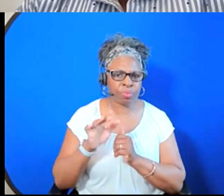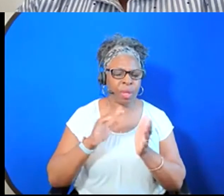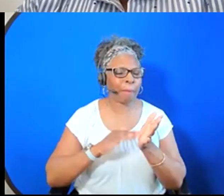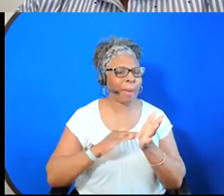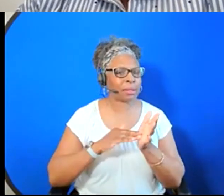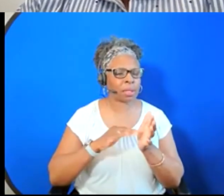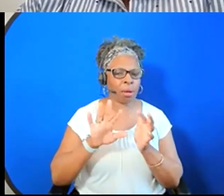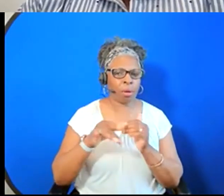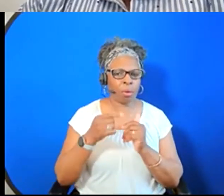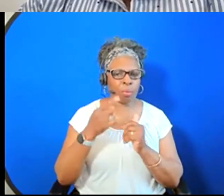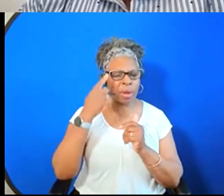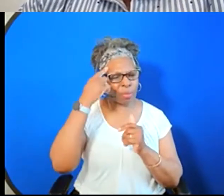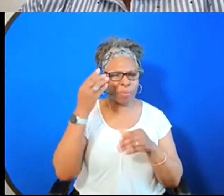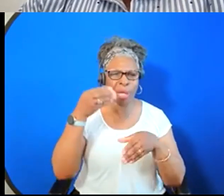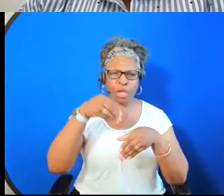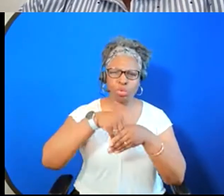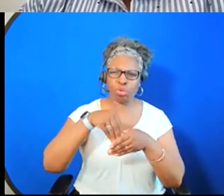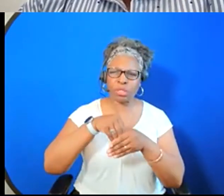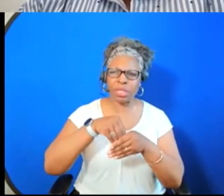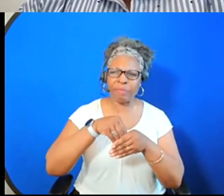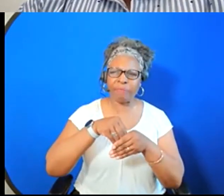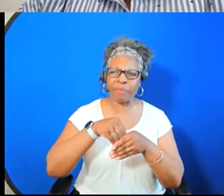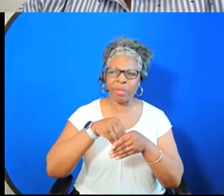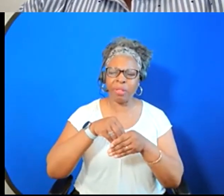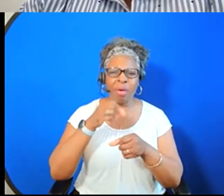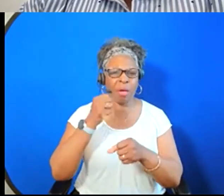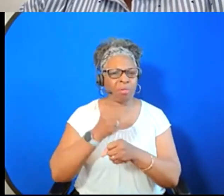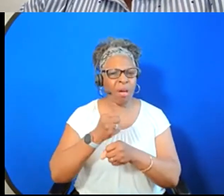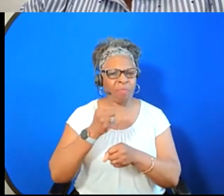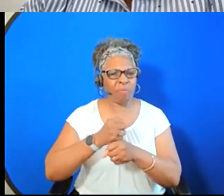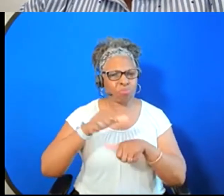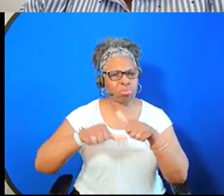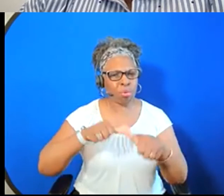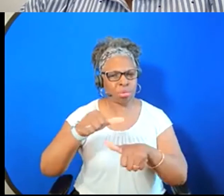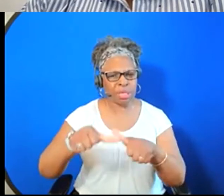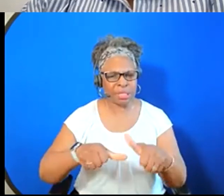productive democratic processes, I immediately thought about the access to funding that actually,